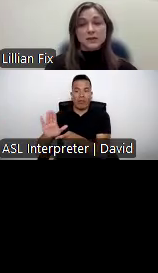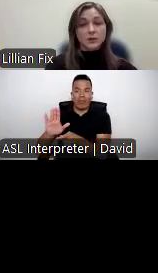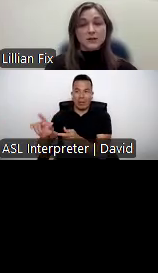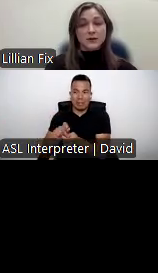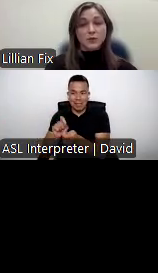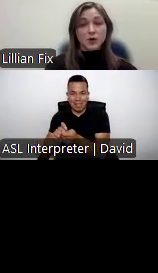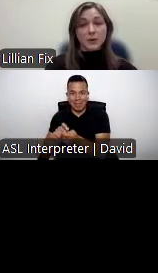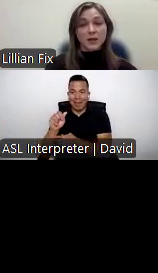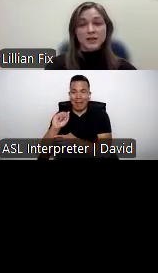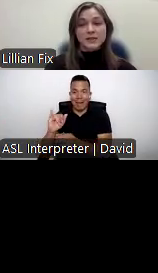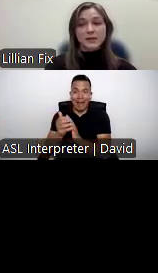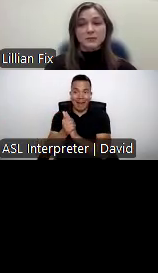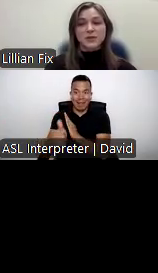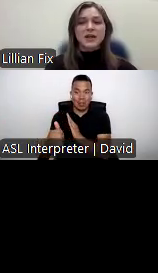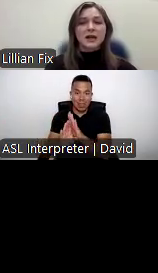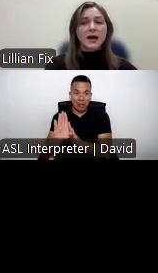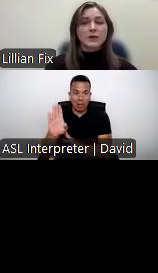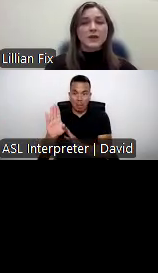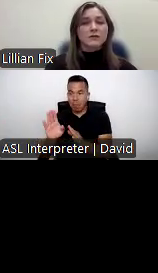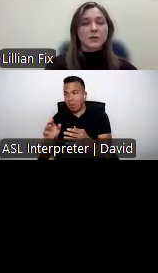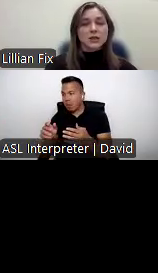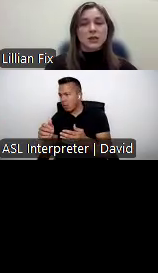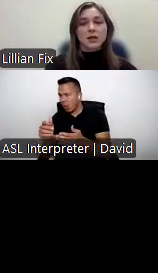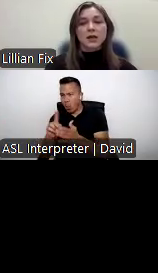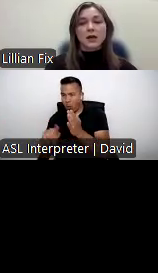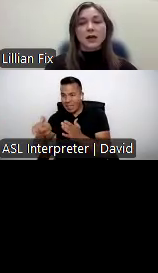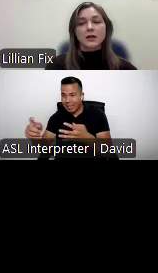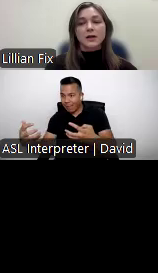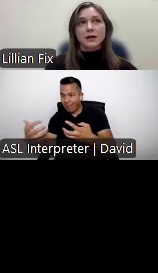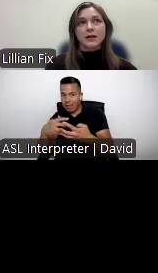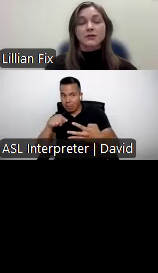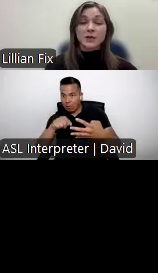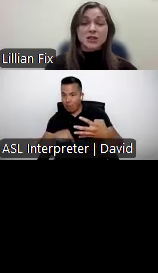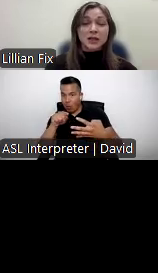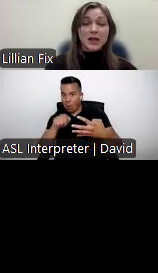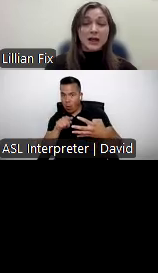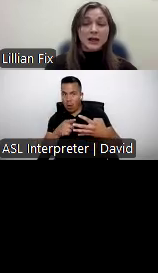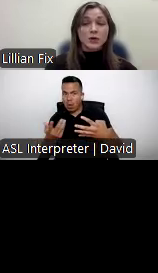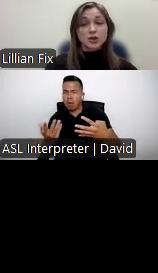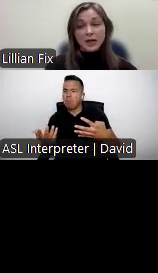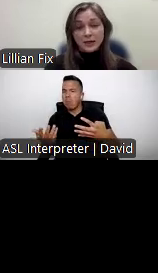into these four different program elements, depending on how the information on AI or